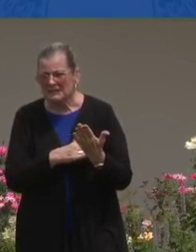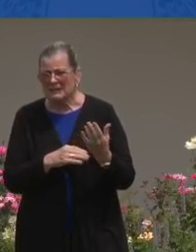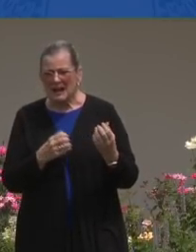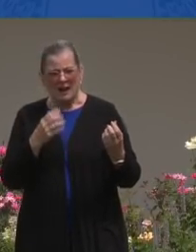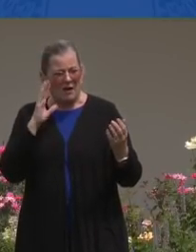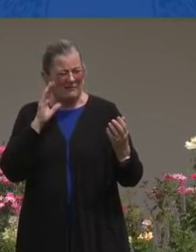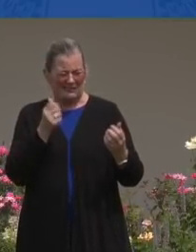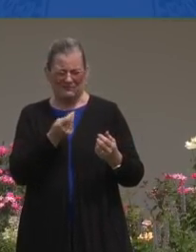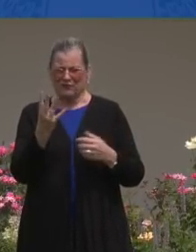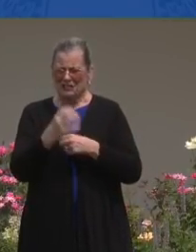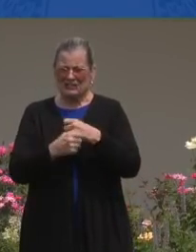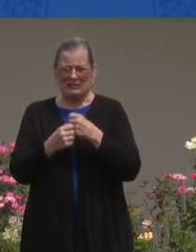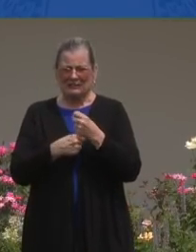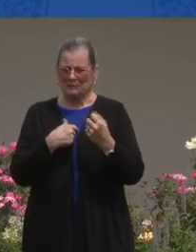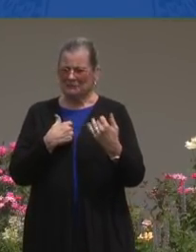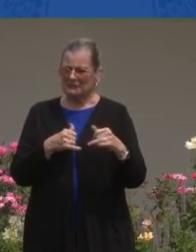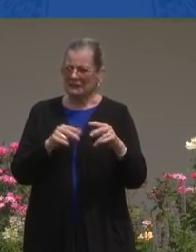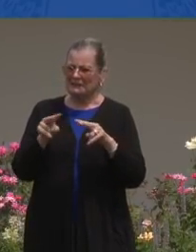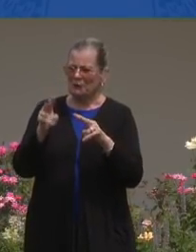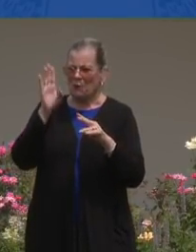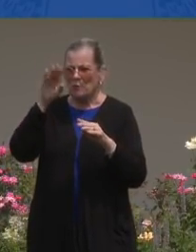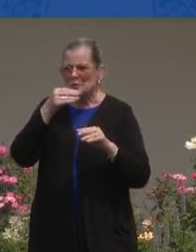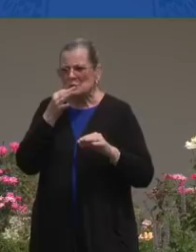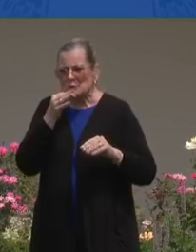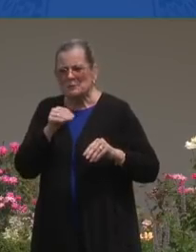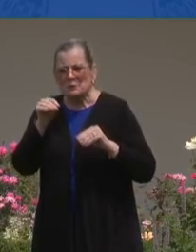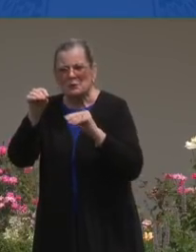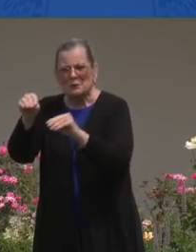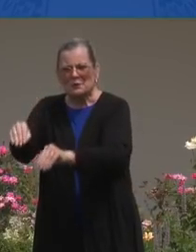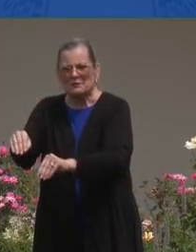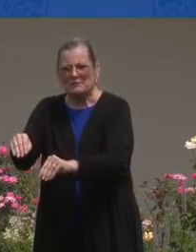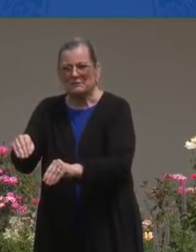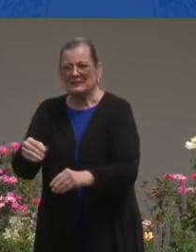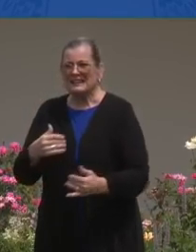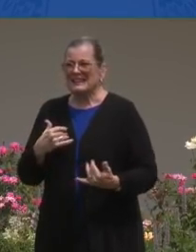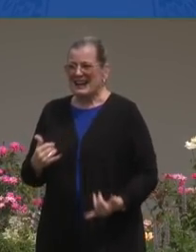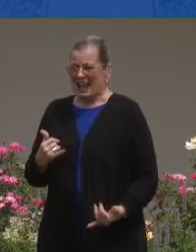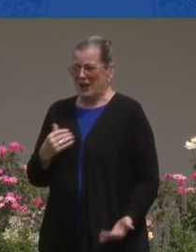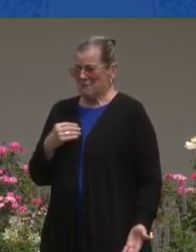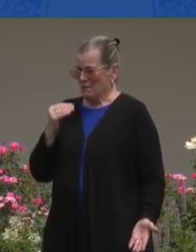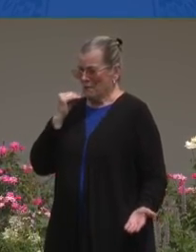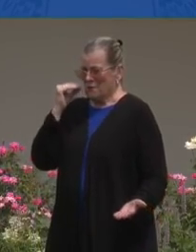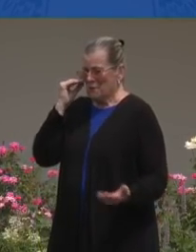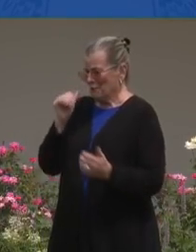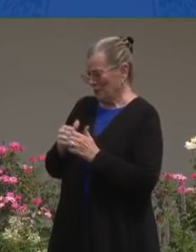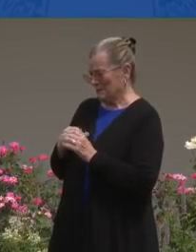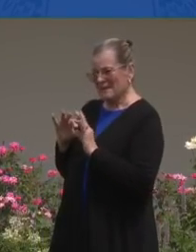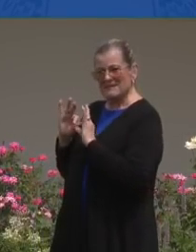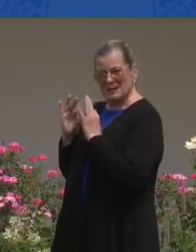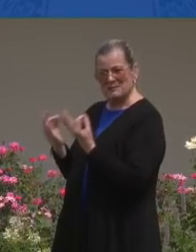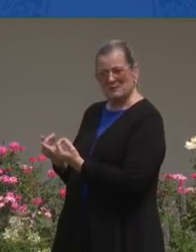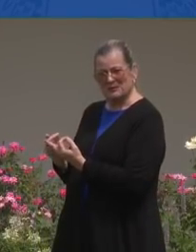I'm now home with my family and working as a freelance visual artist. I received my associate's degree at the Corcoran College,